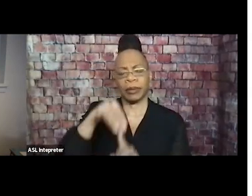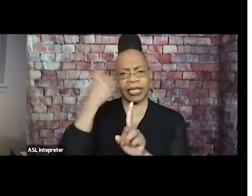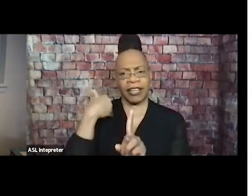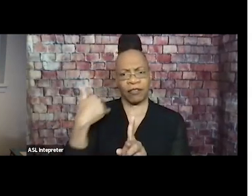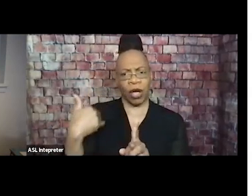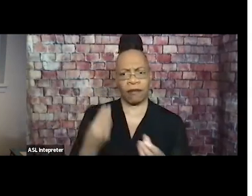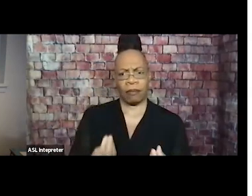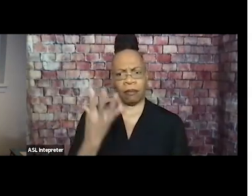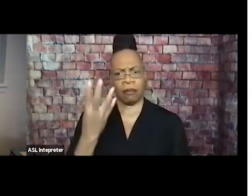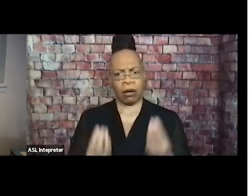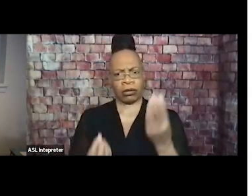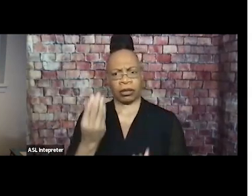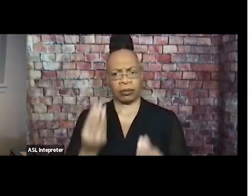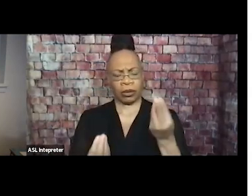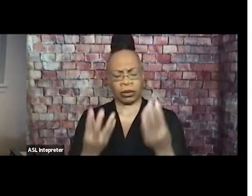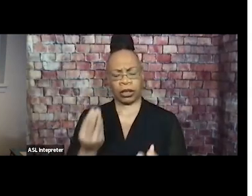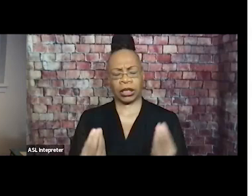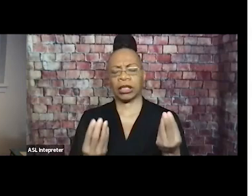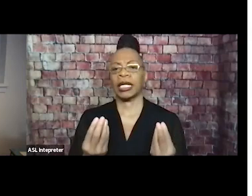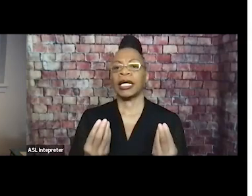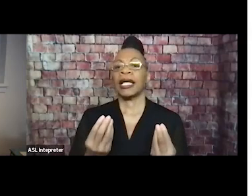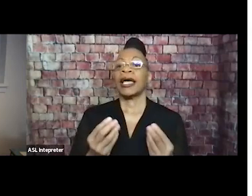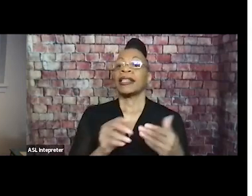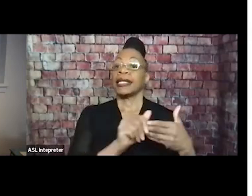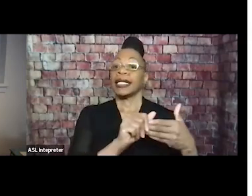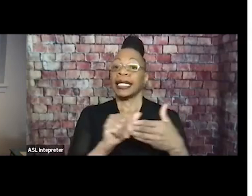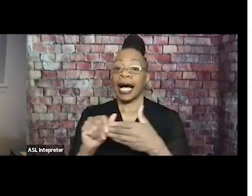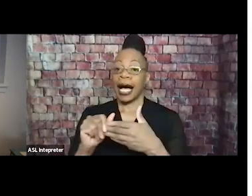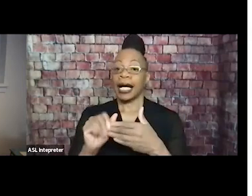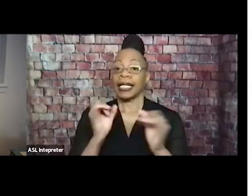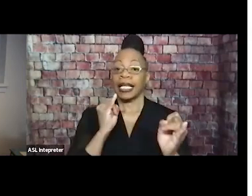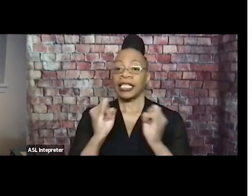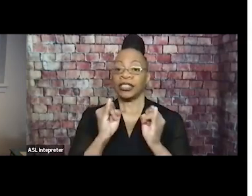is the medical summary report interview guide and template. This is both a template